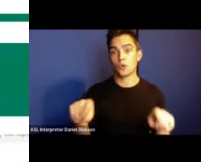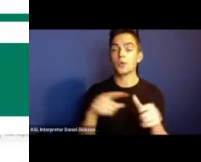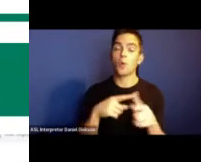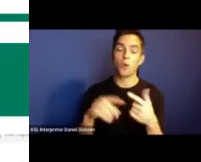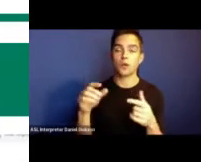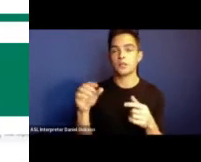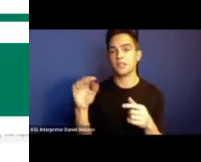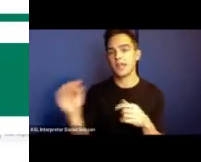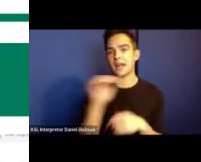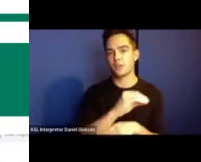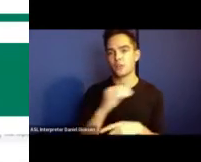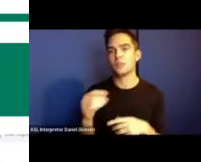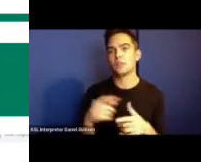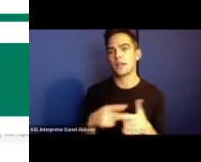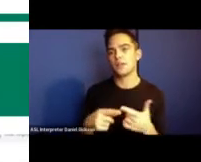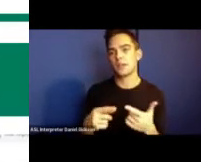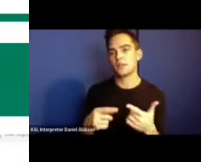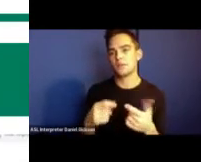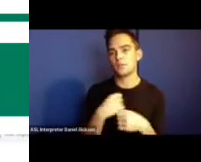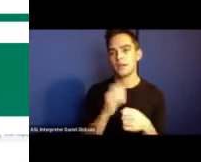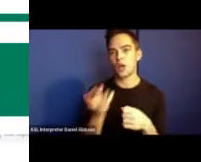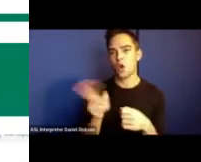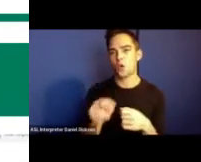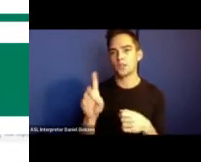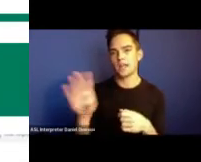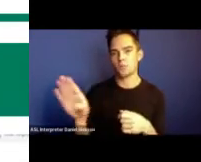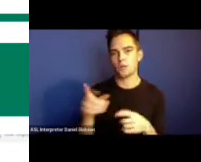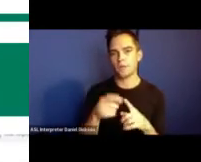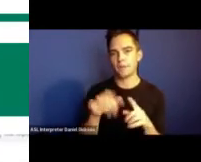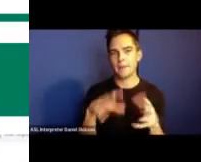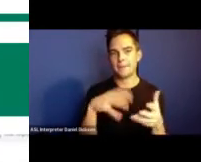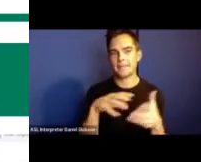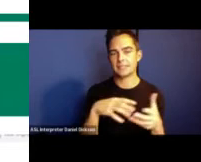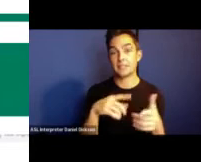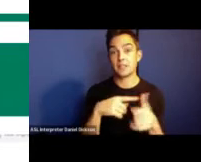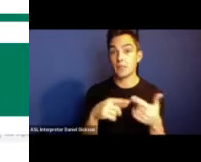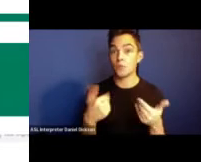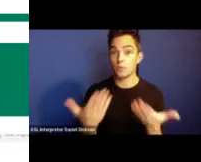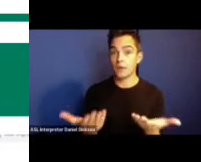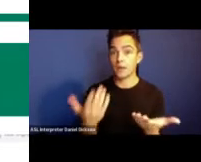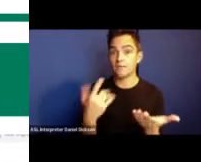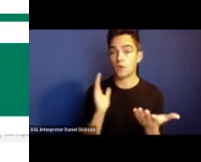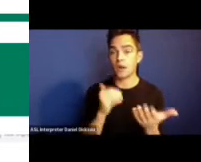And then we created our own dashboard from that mix and then we provided To our subgroups, so